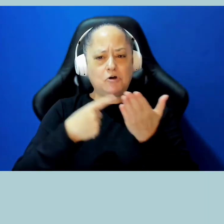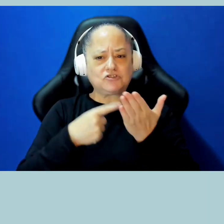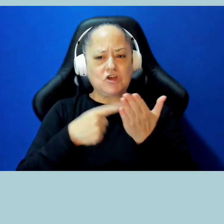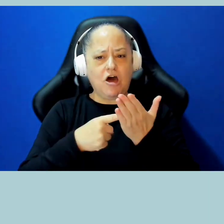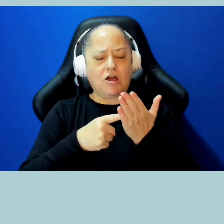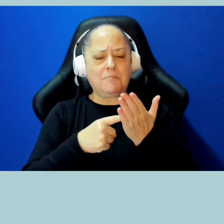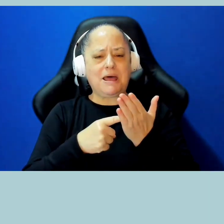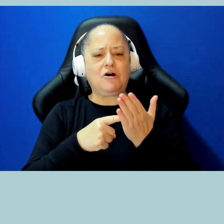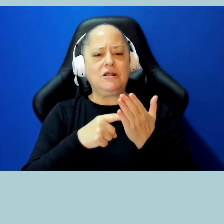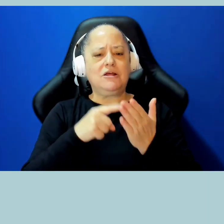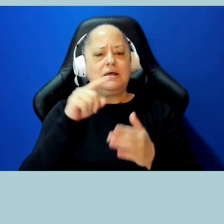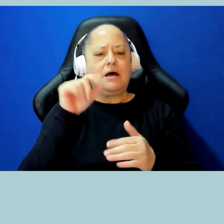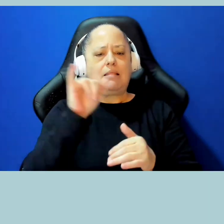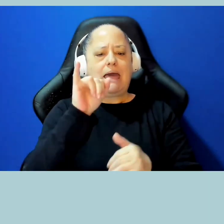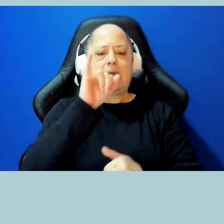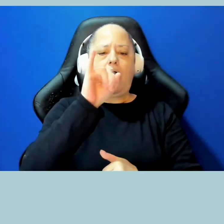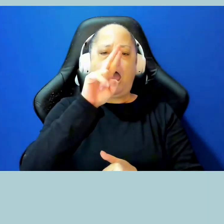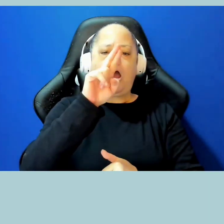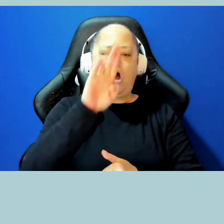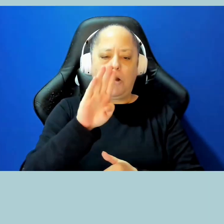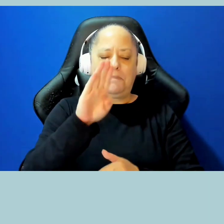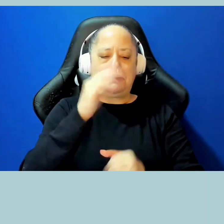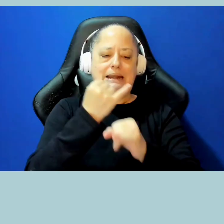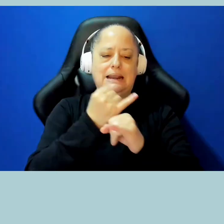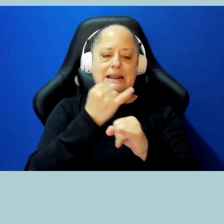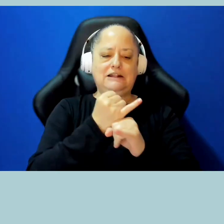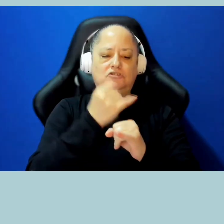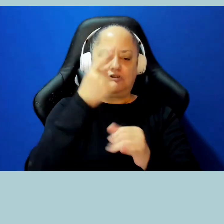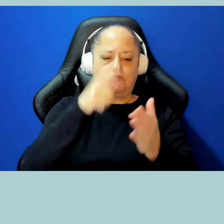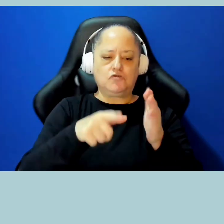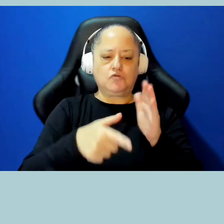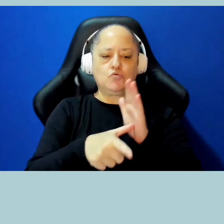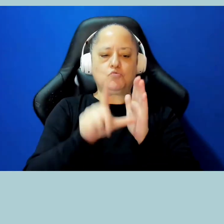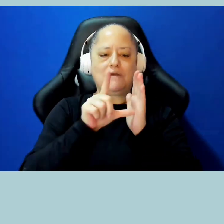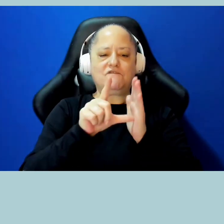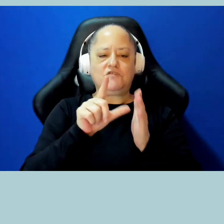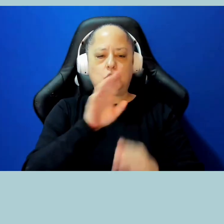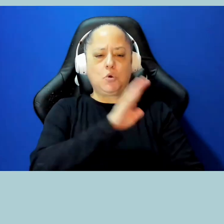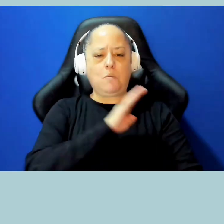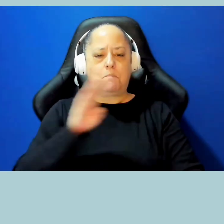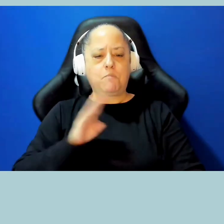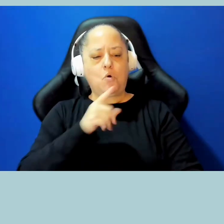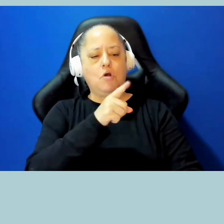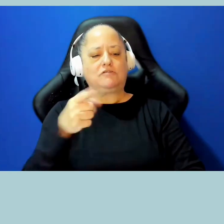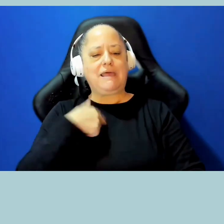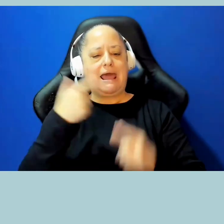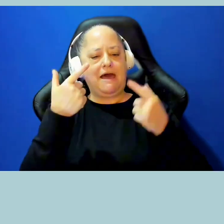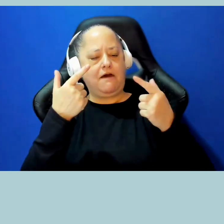like irbs institutional review boards like if they have greater knowledge of these sorts of things that